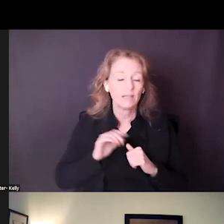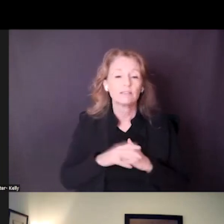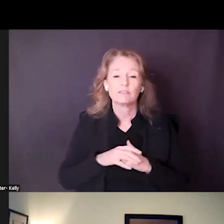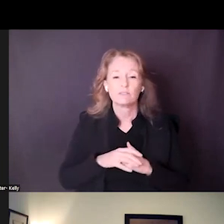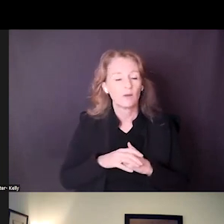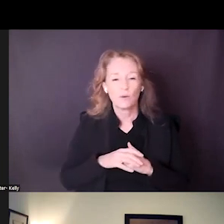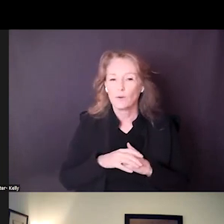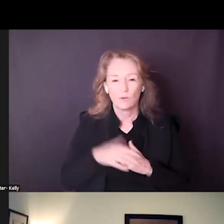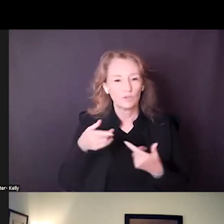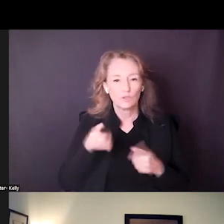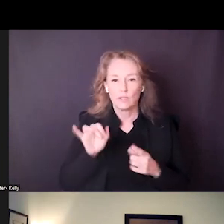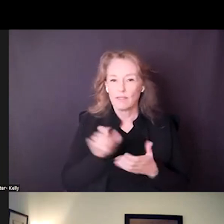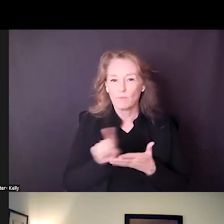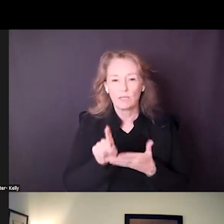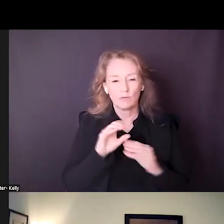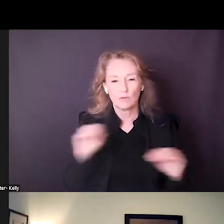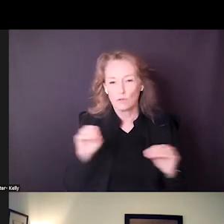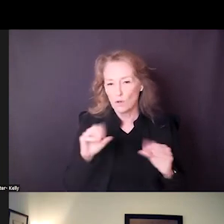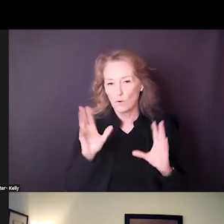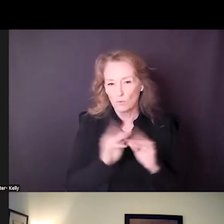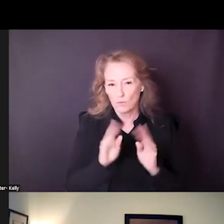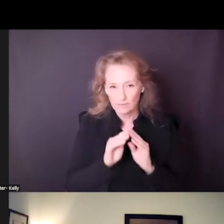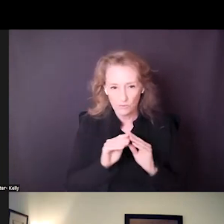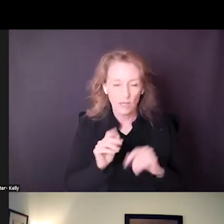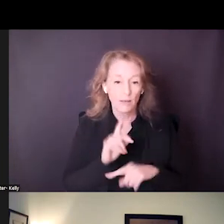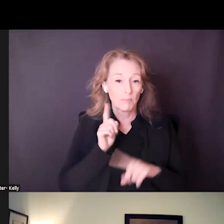WEEK, BUT WE WILL BE BACK AFTER THAT.